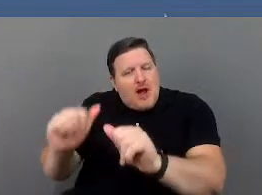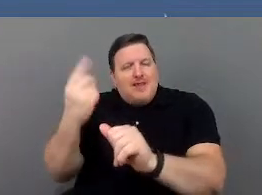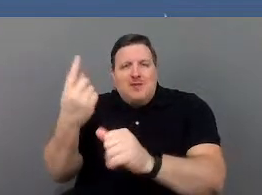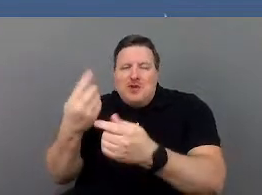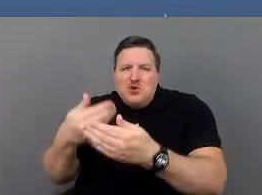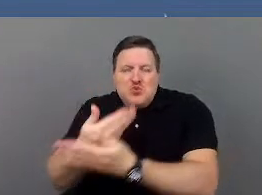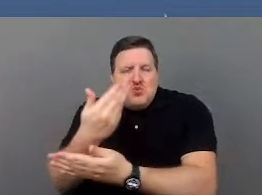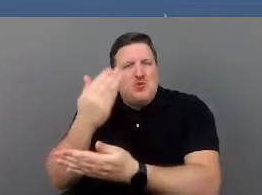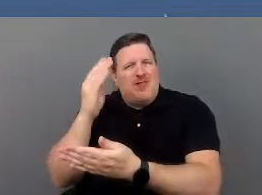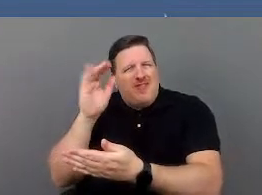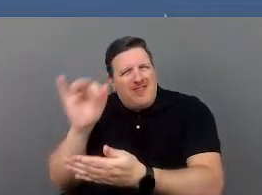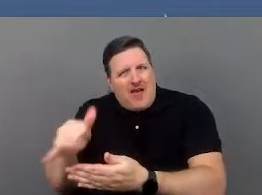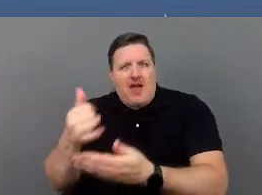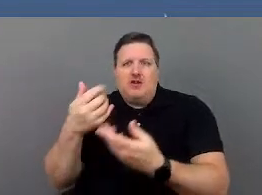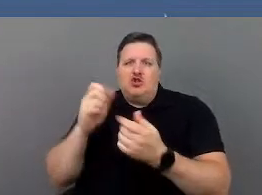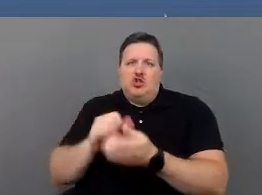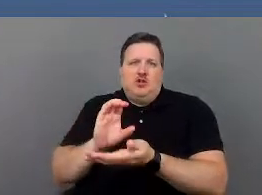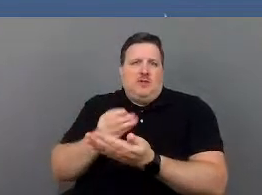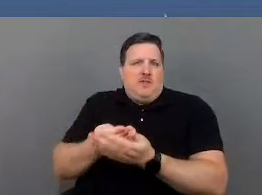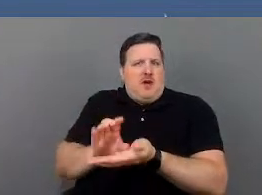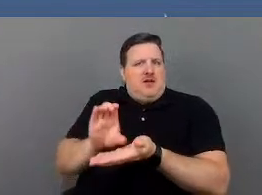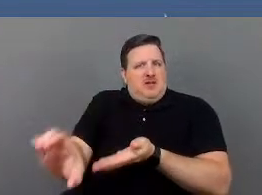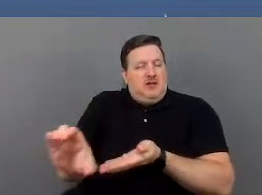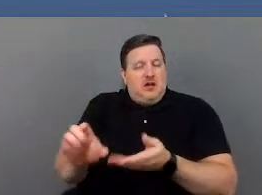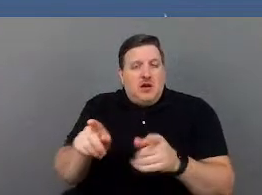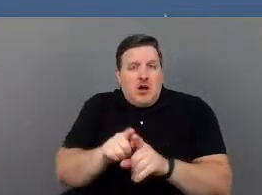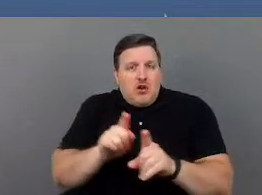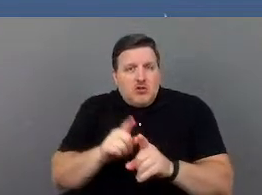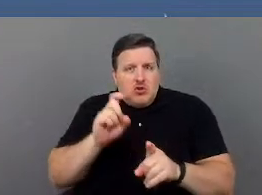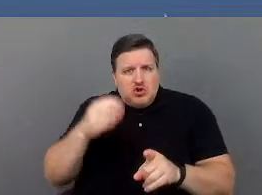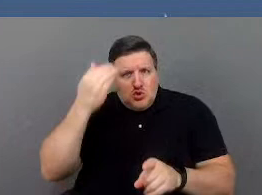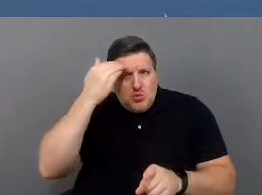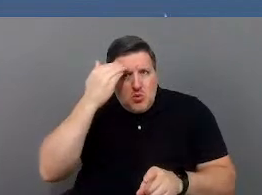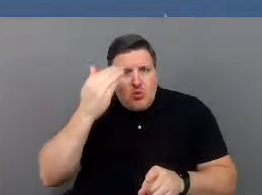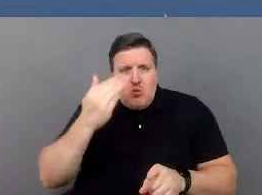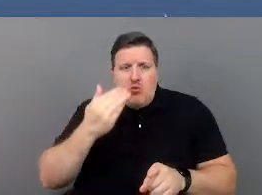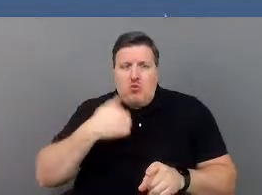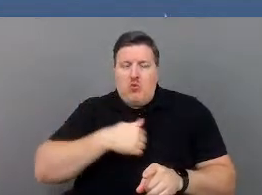WE SHOULD ALSO RECOGNIZE THAT WHEN WE TALK ABOUT INCREASING MPD FUNDING, THAT